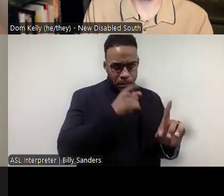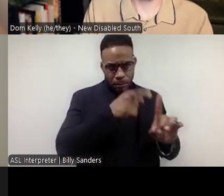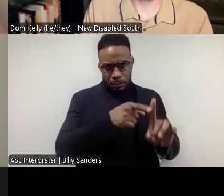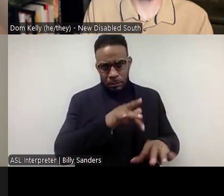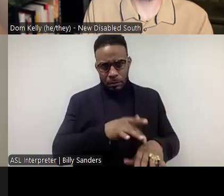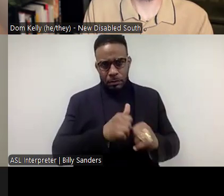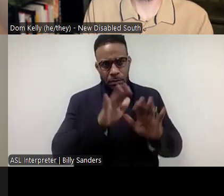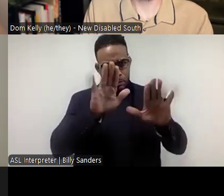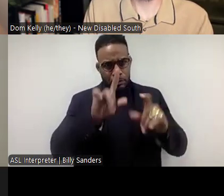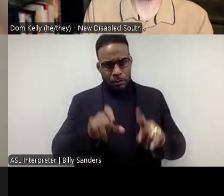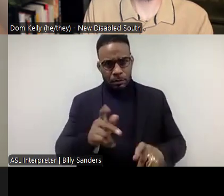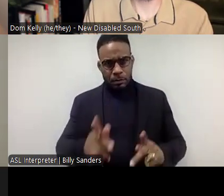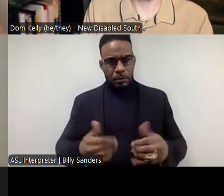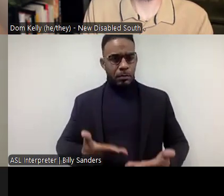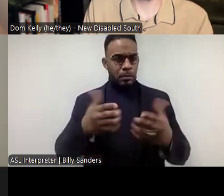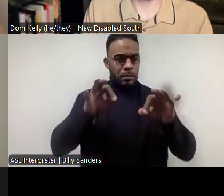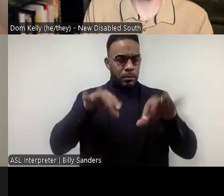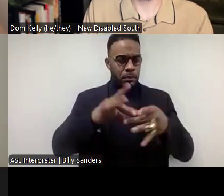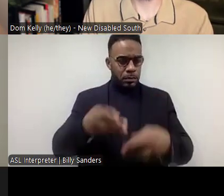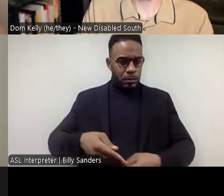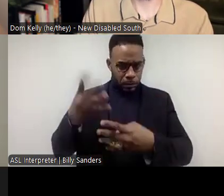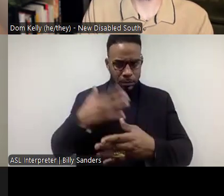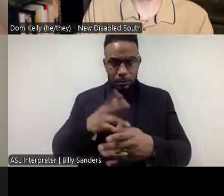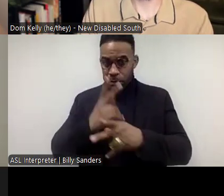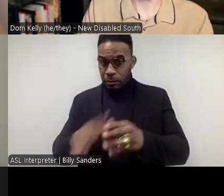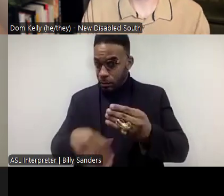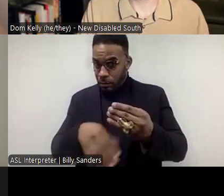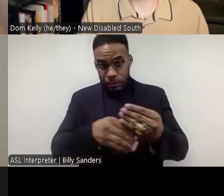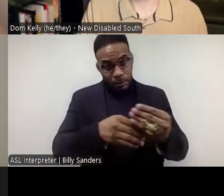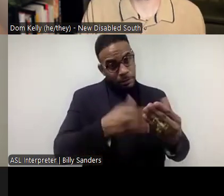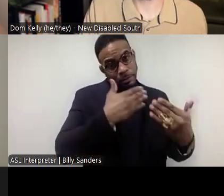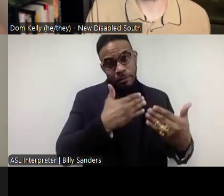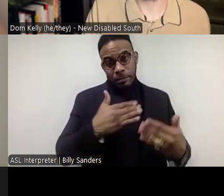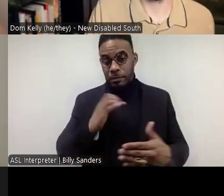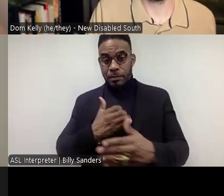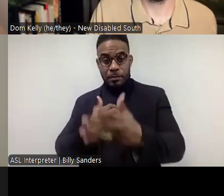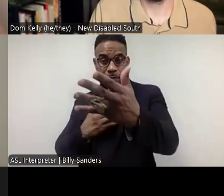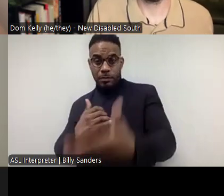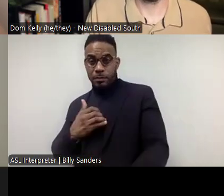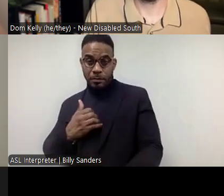I'm going to try to combine some of the things we want to get to with some of the great questions people have put in